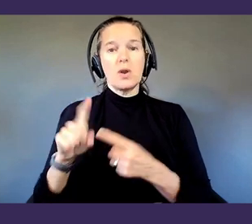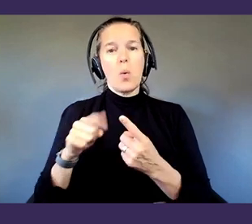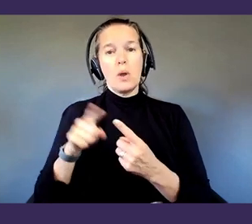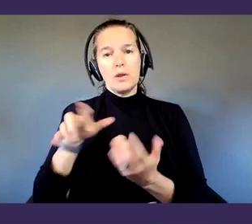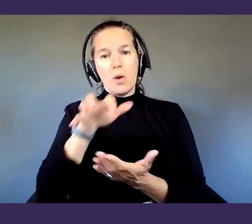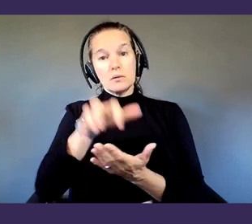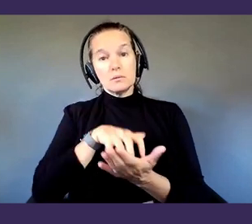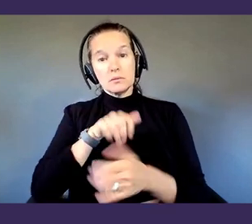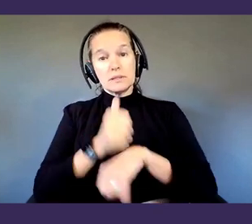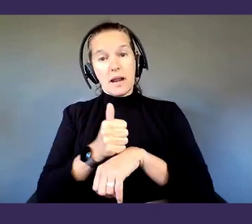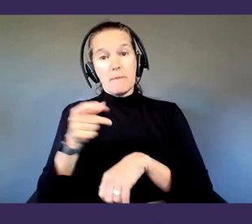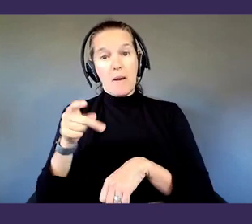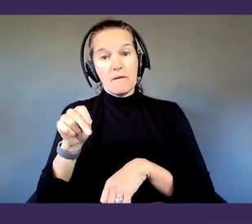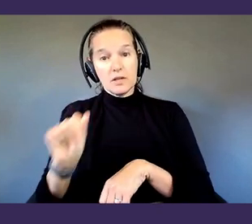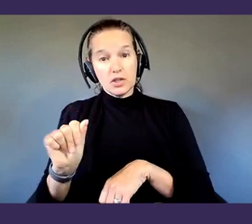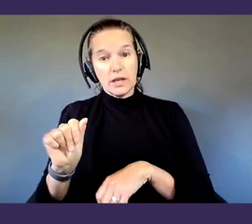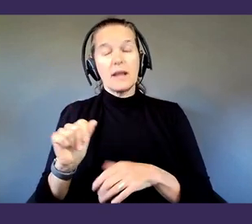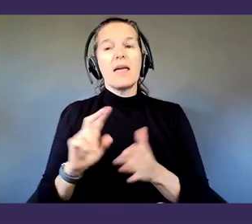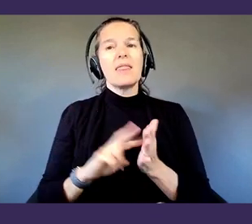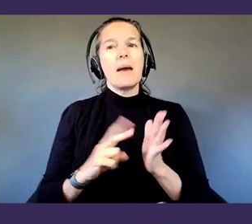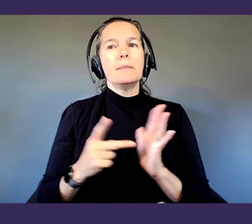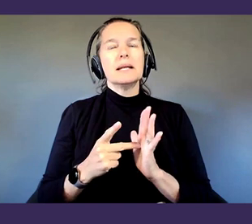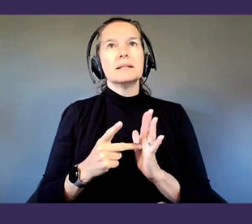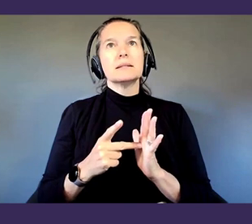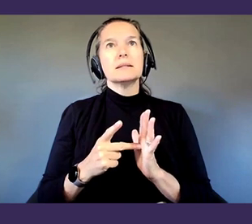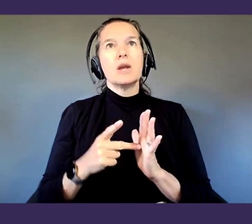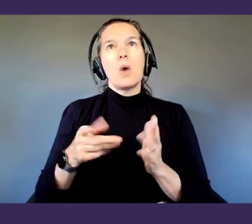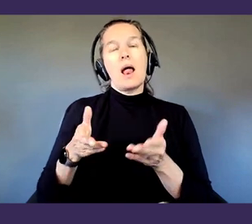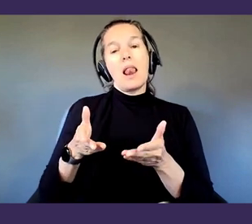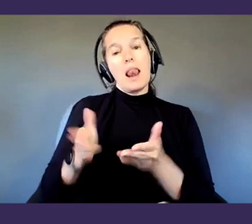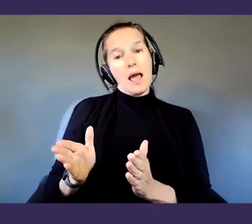what you're doing is you're allowing a person, right,